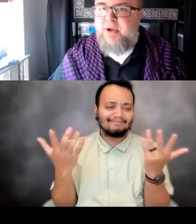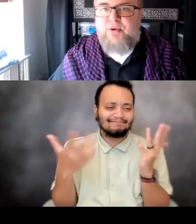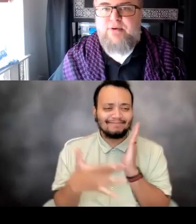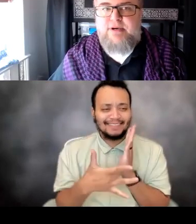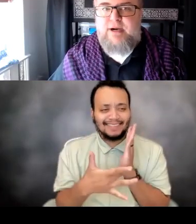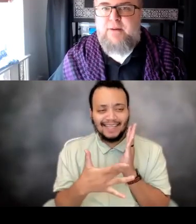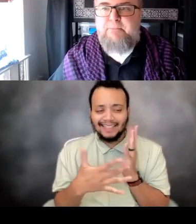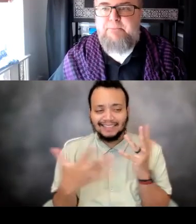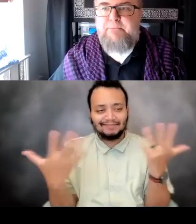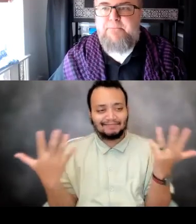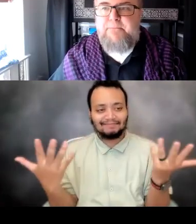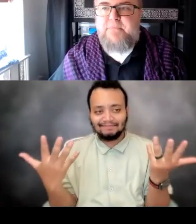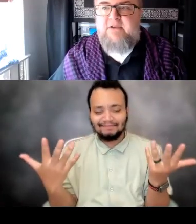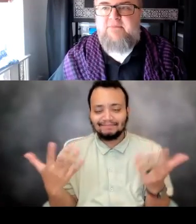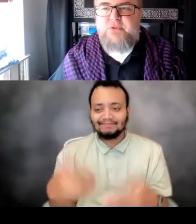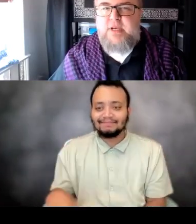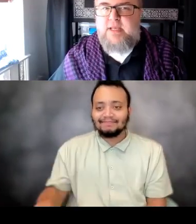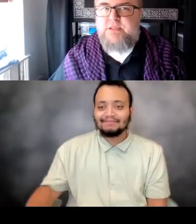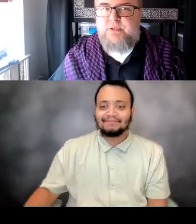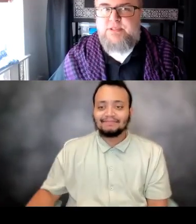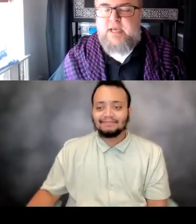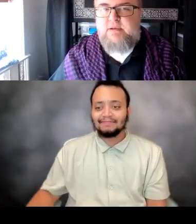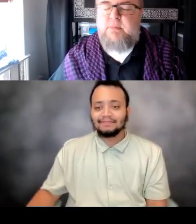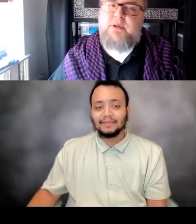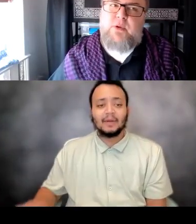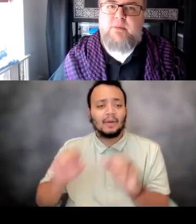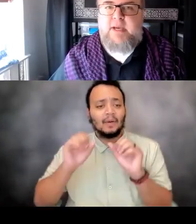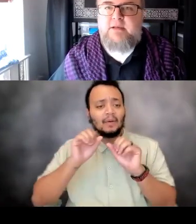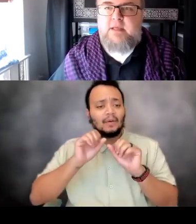So if folks wanna answer in the chat, Emil, you wanna go back to